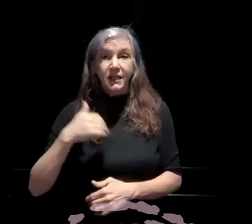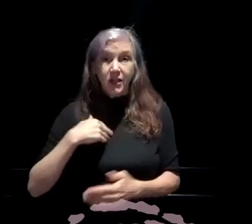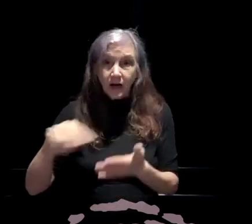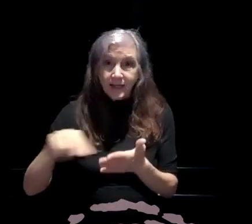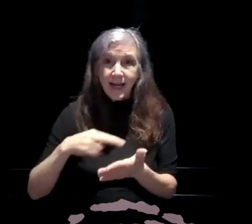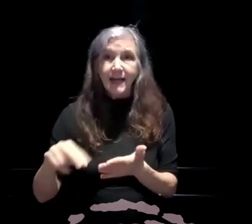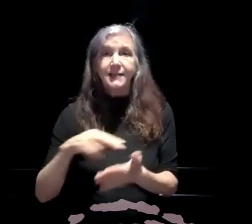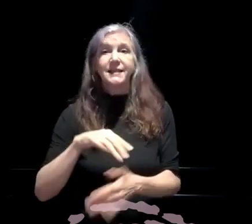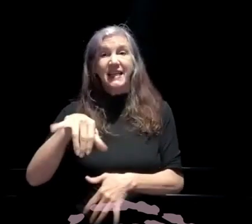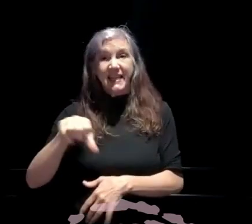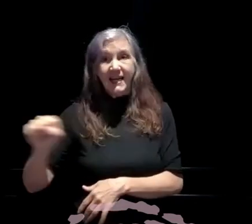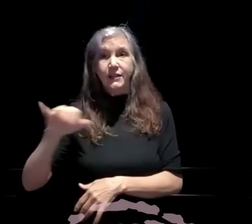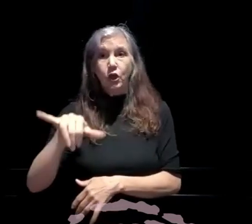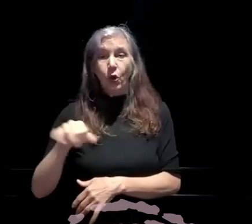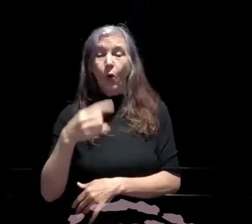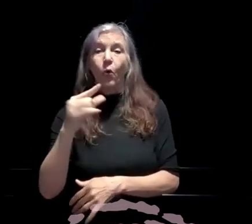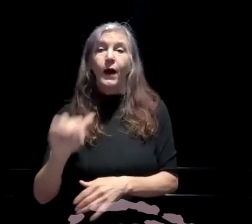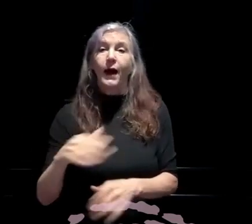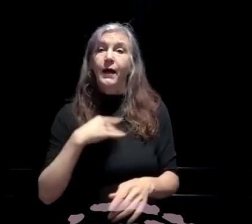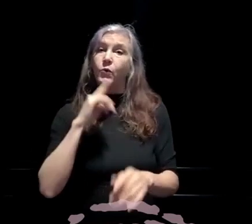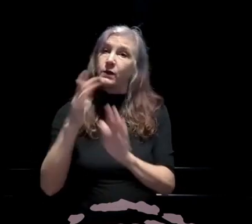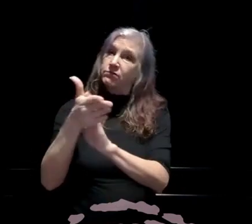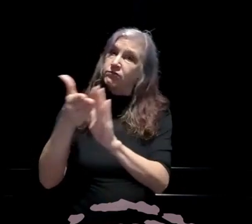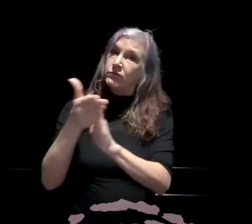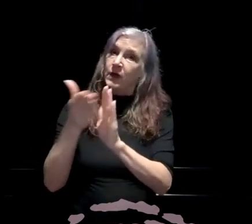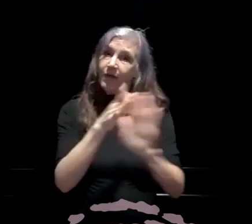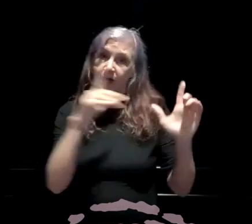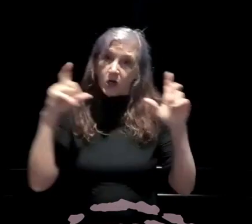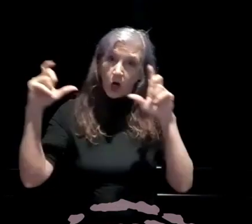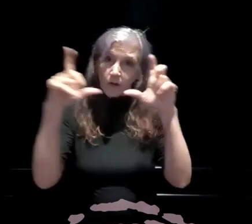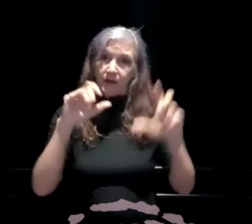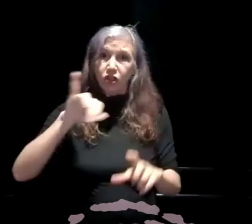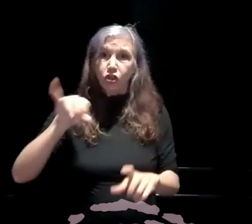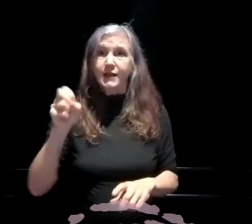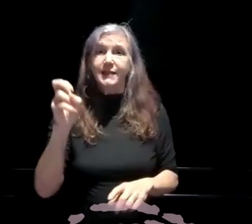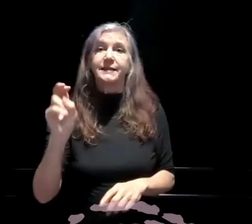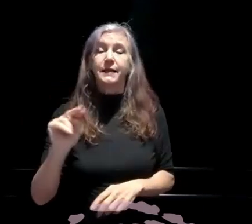Thank you so much.